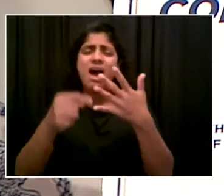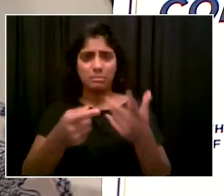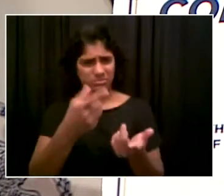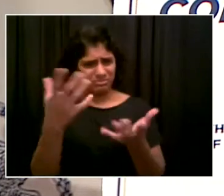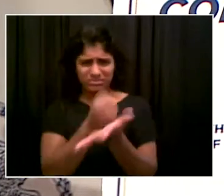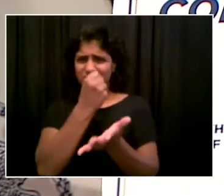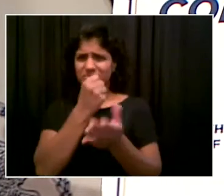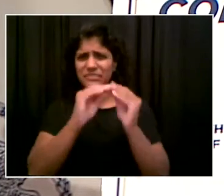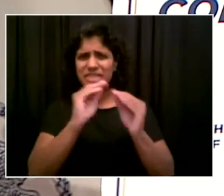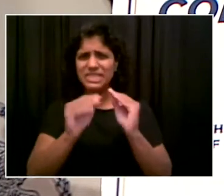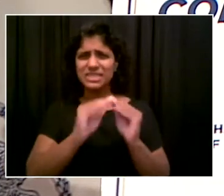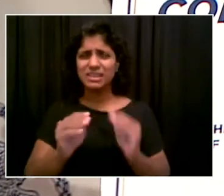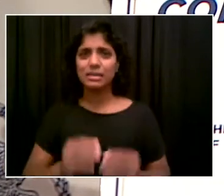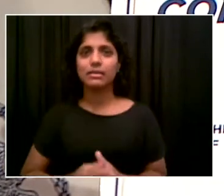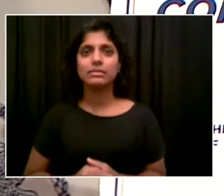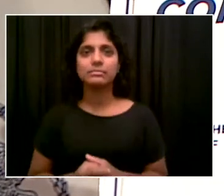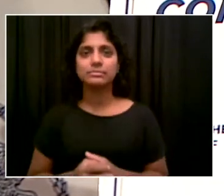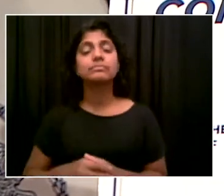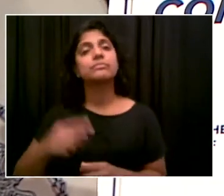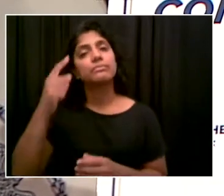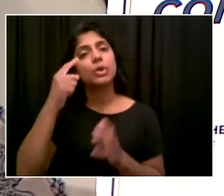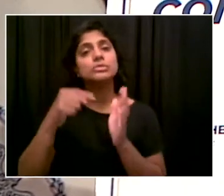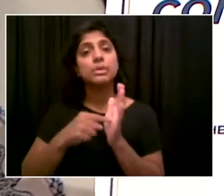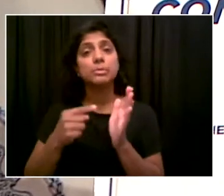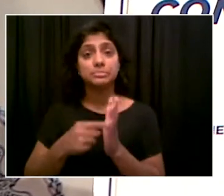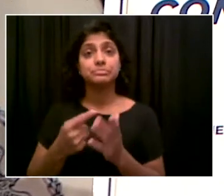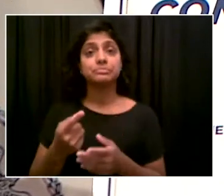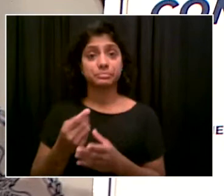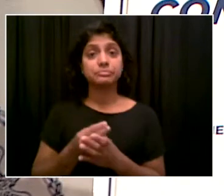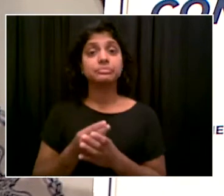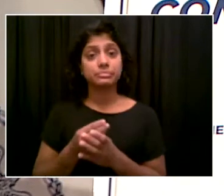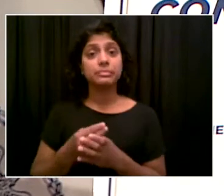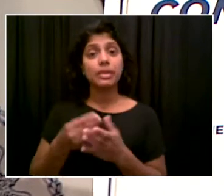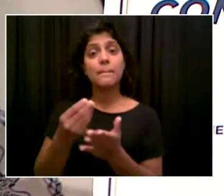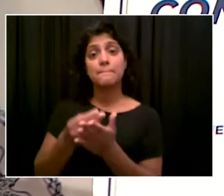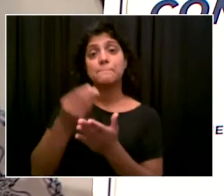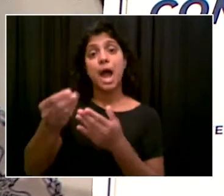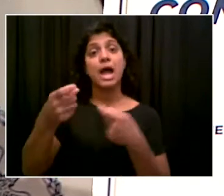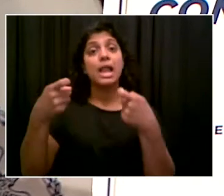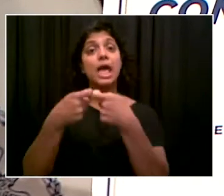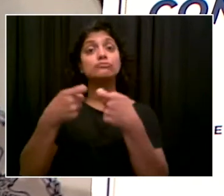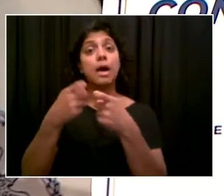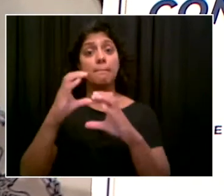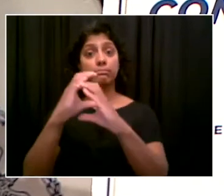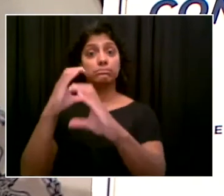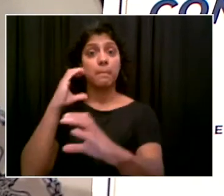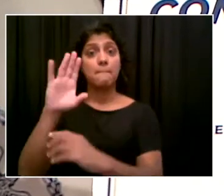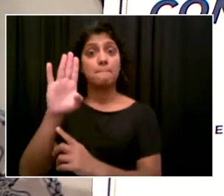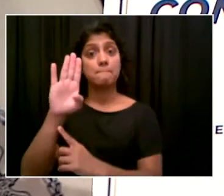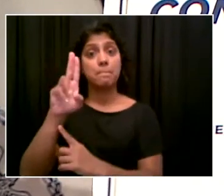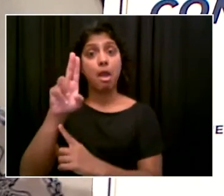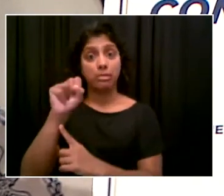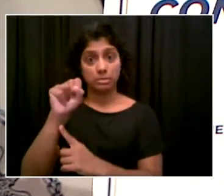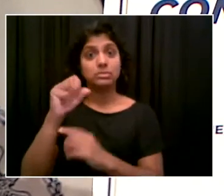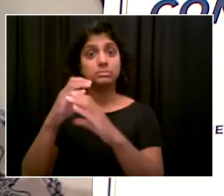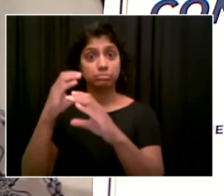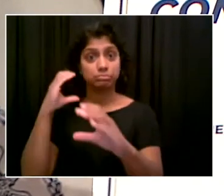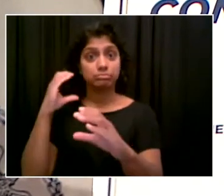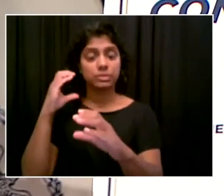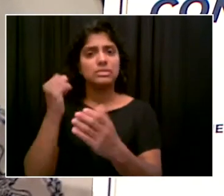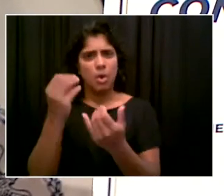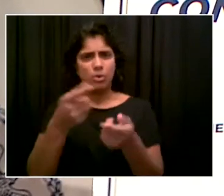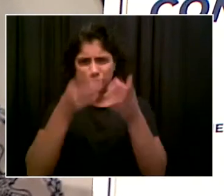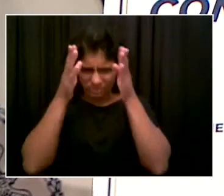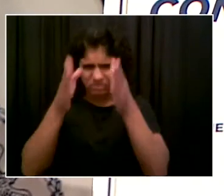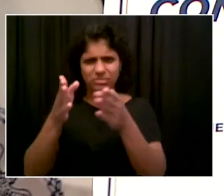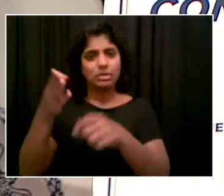DISABLED FOLKS